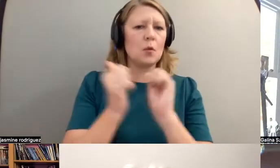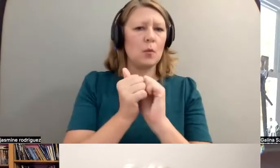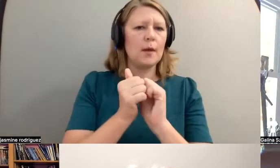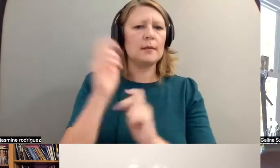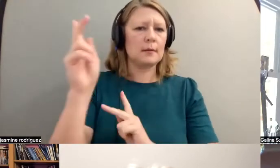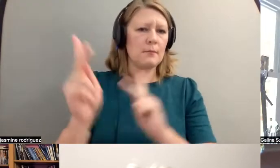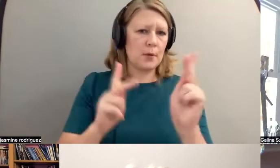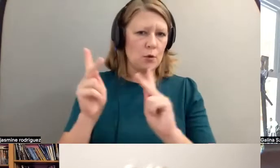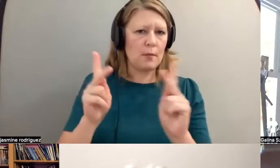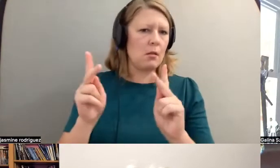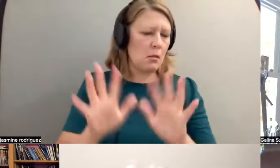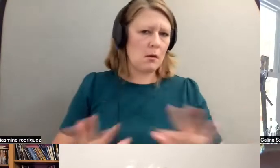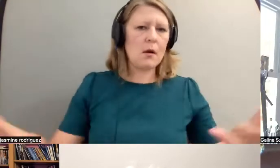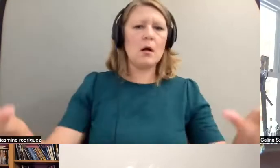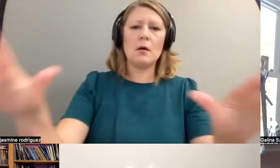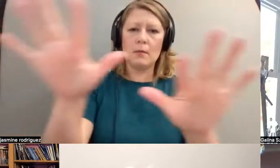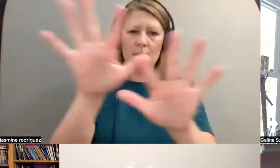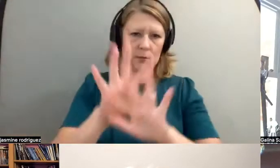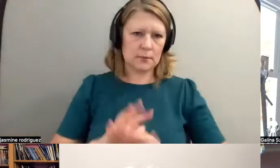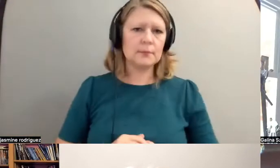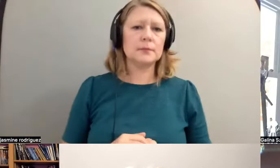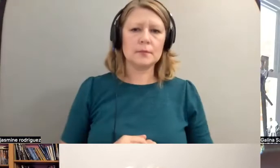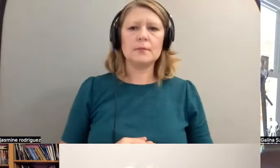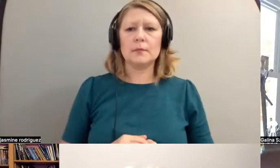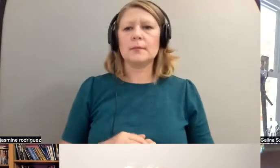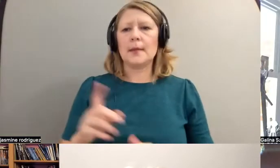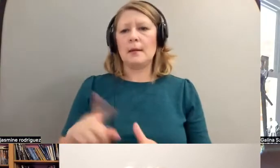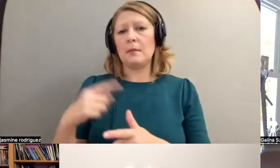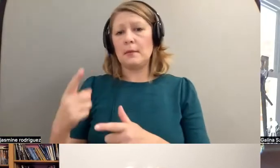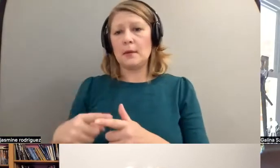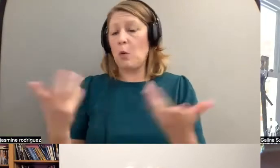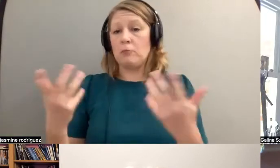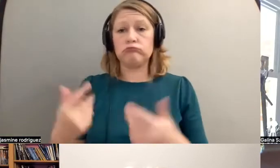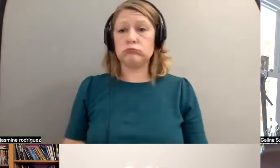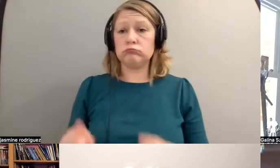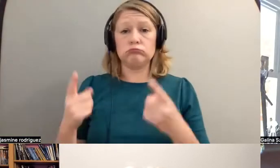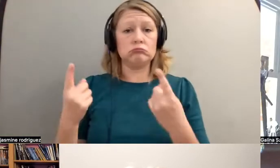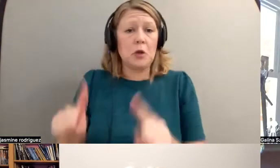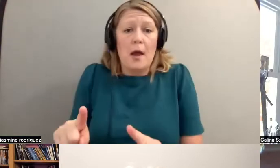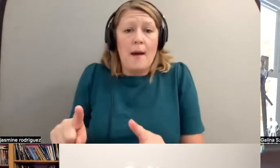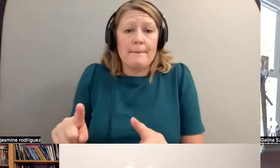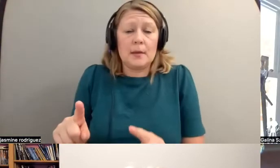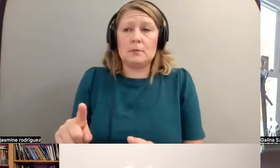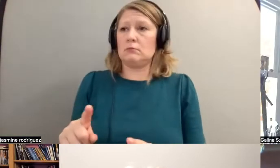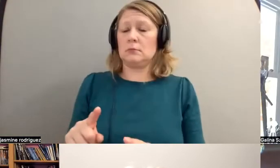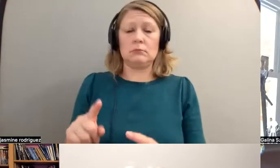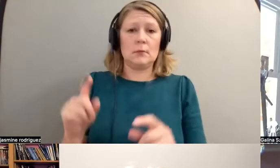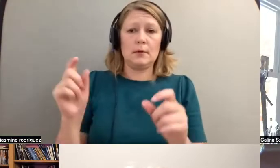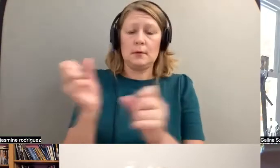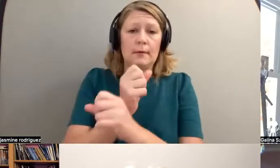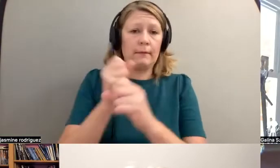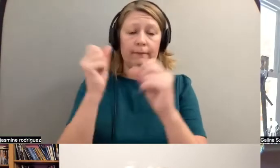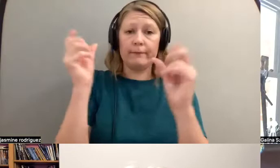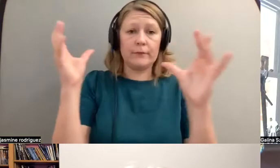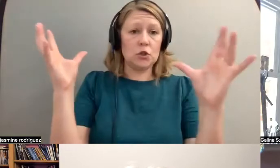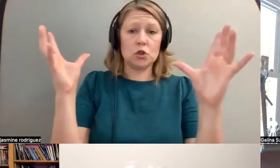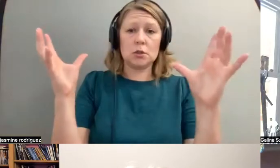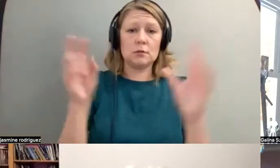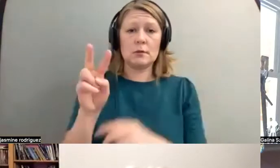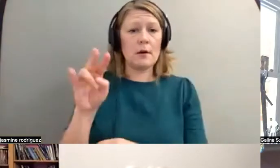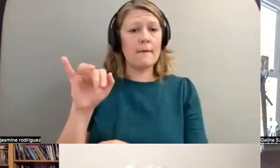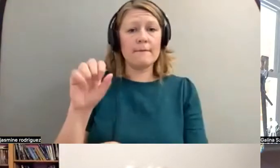And, and then I-- it just come to a vision. And I think, well, what is it,